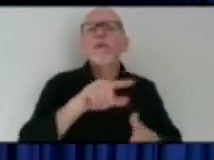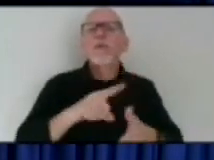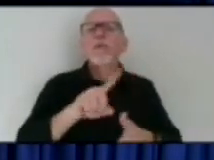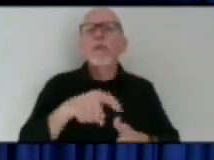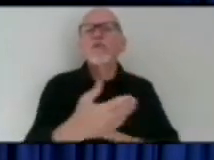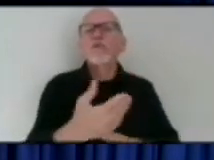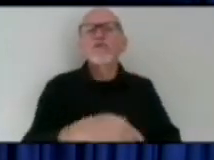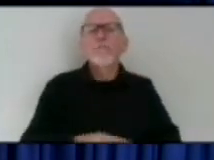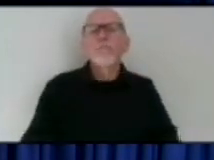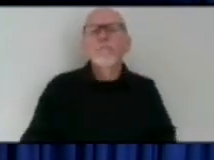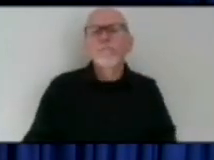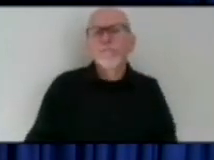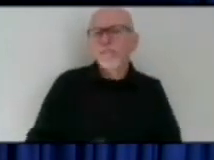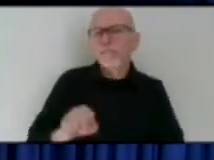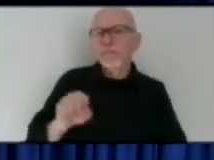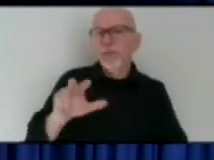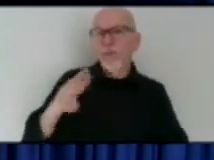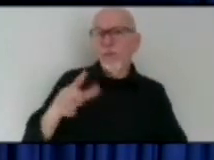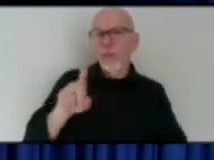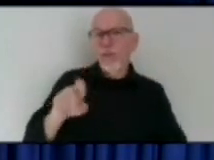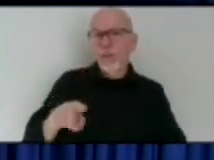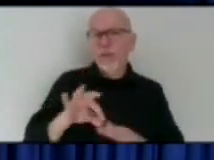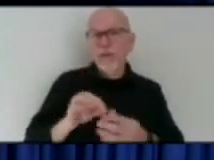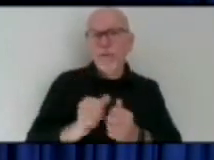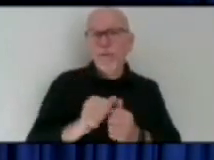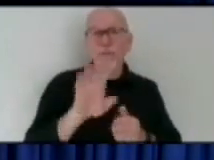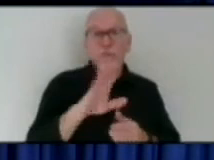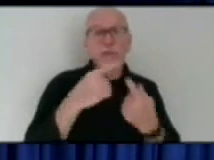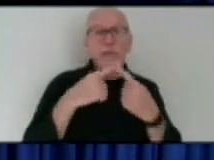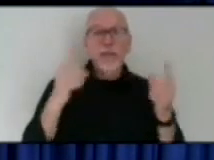third question was related to what was announced today, but I wanted to ask